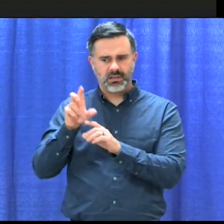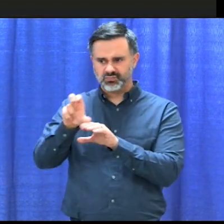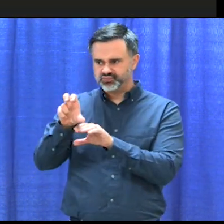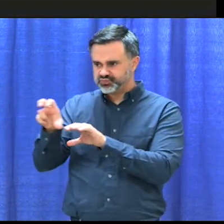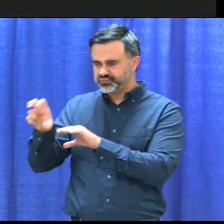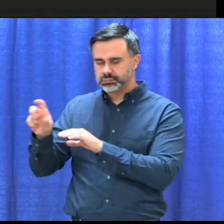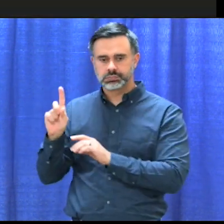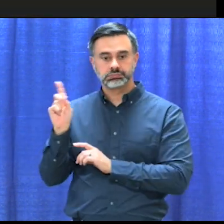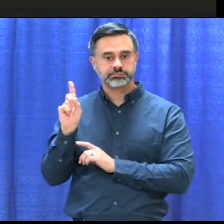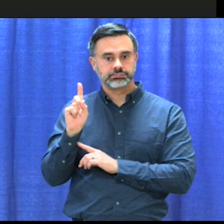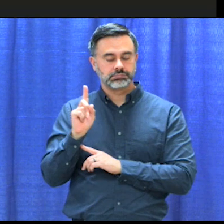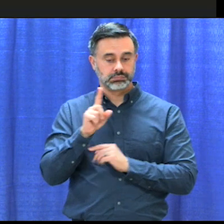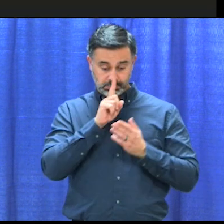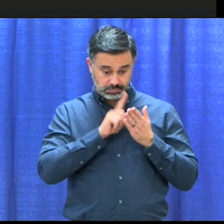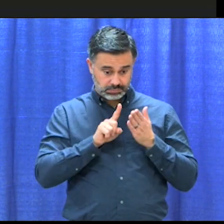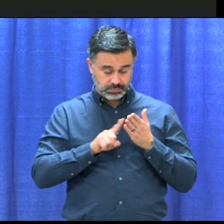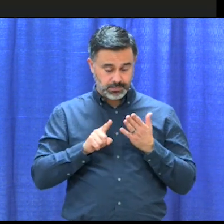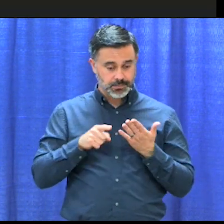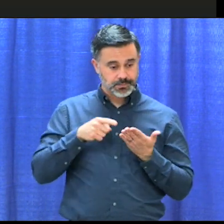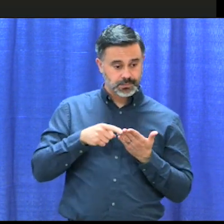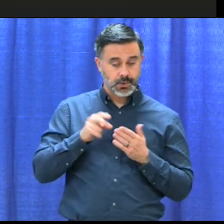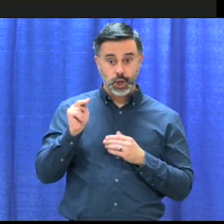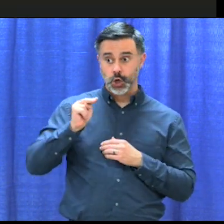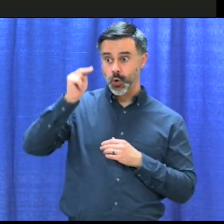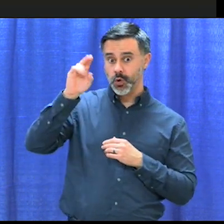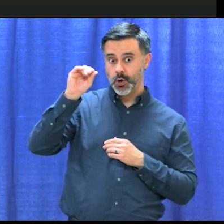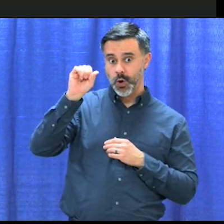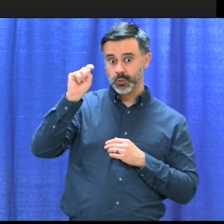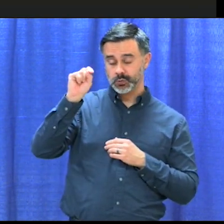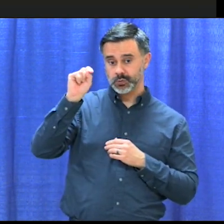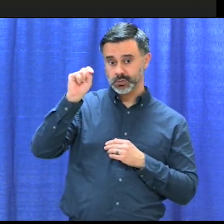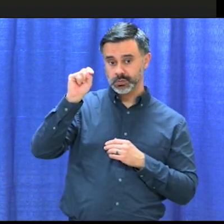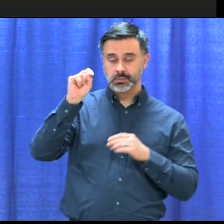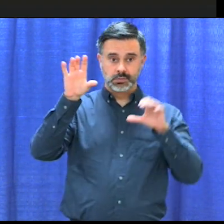If you take a look in particular on the north coast in Northern California, the only dollars